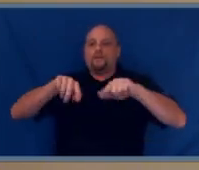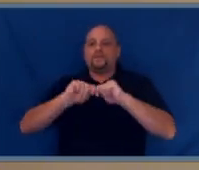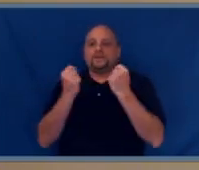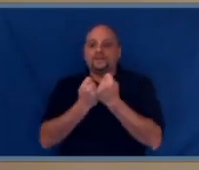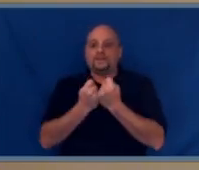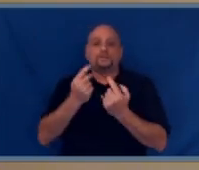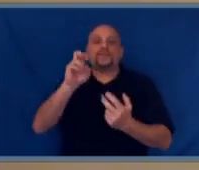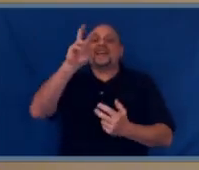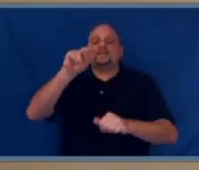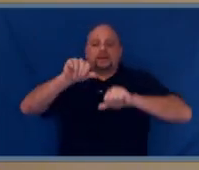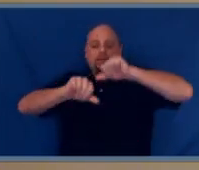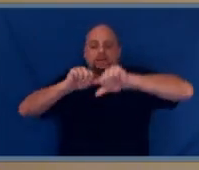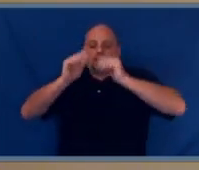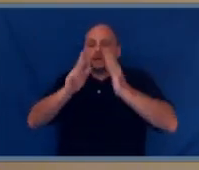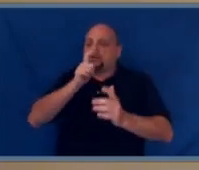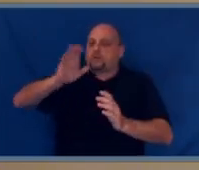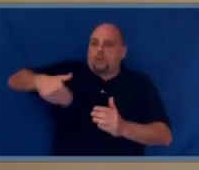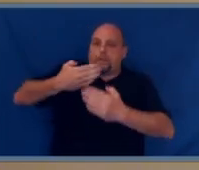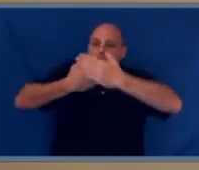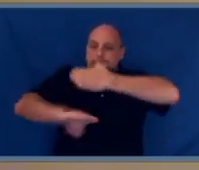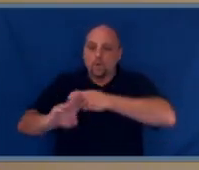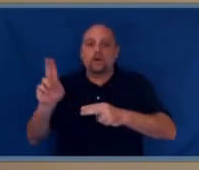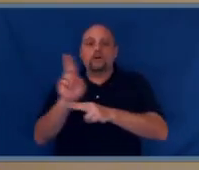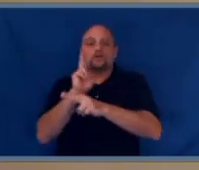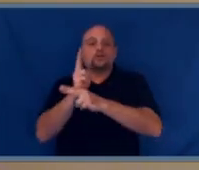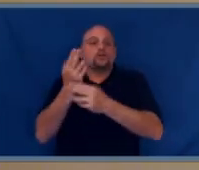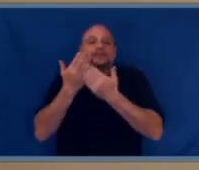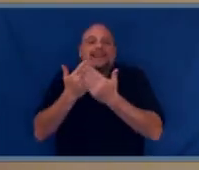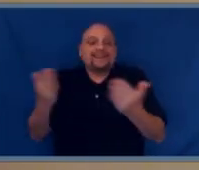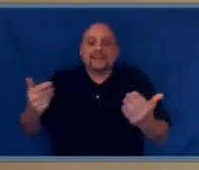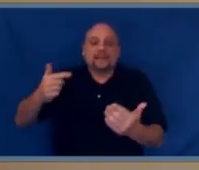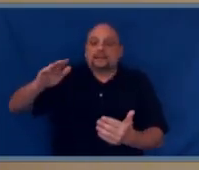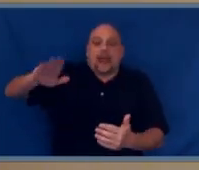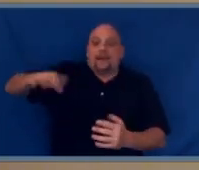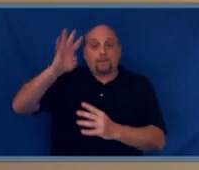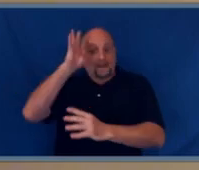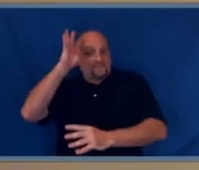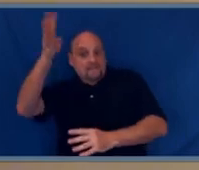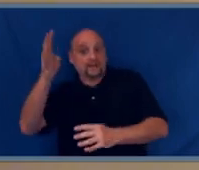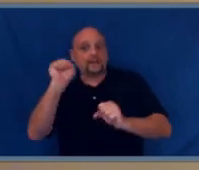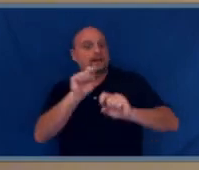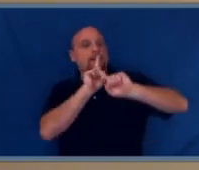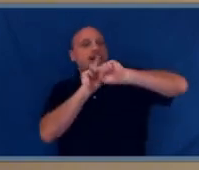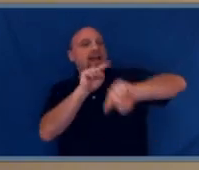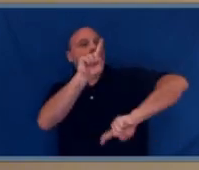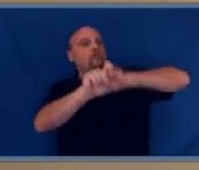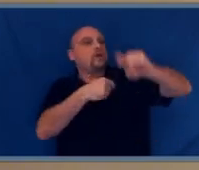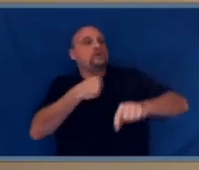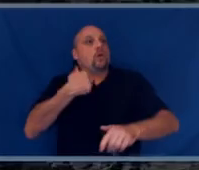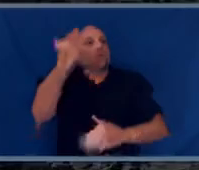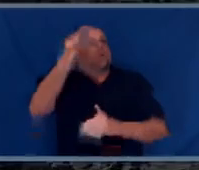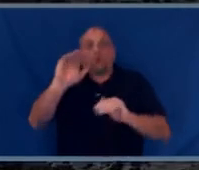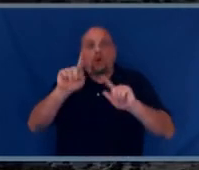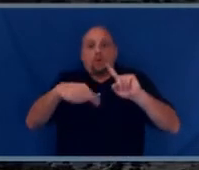OF THE SCIENTISTS NOT BORN CAN